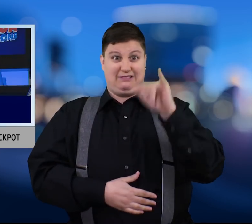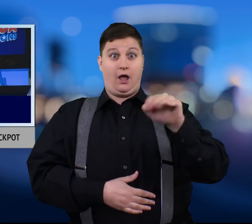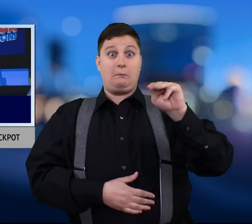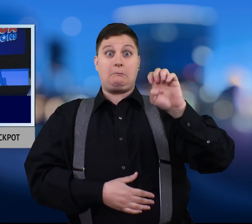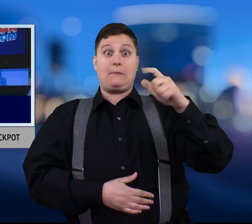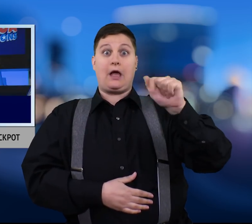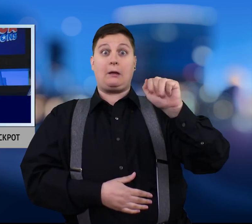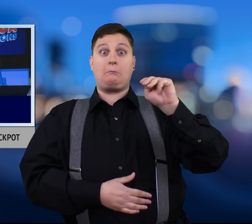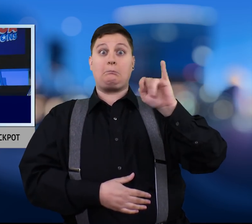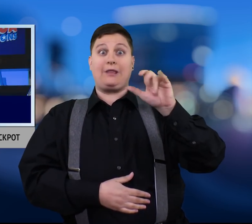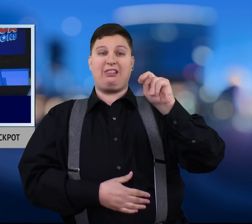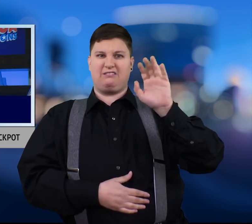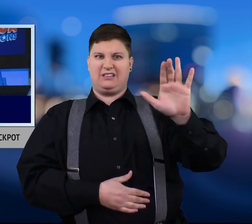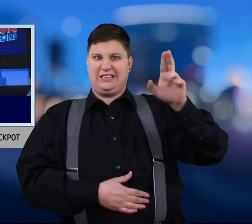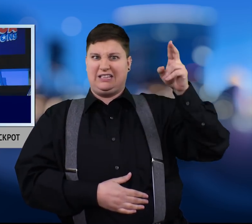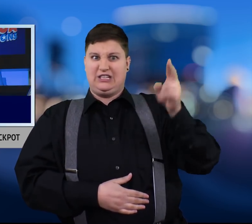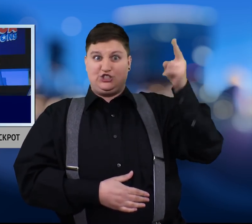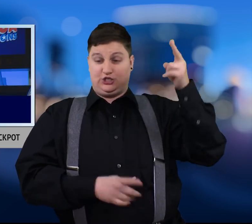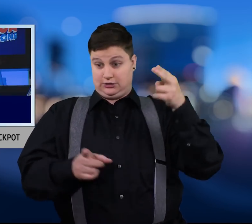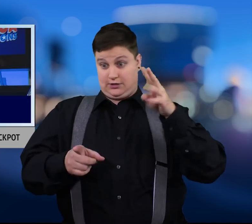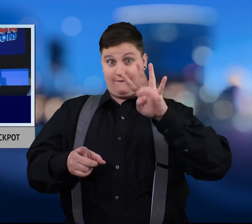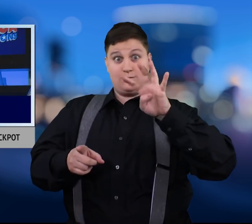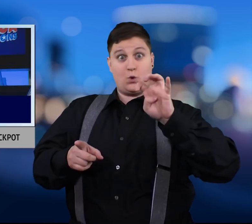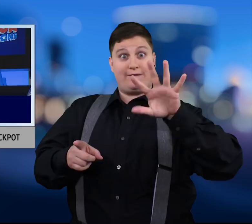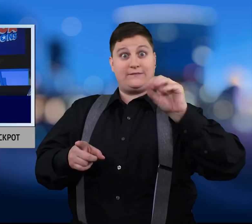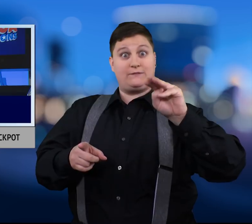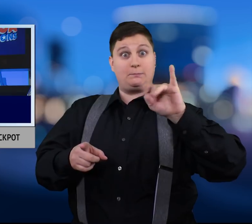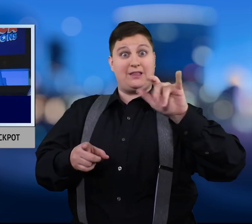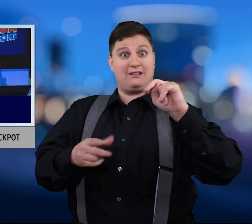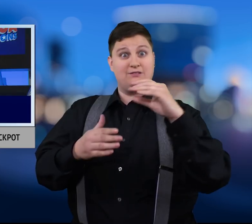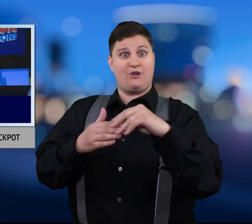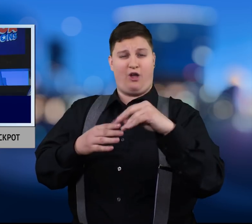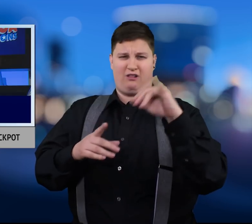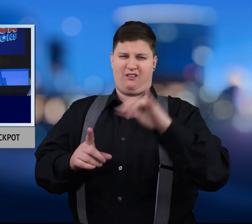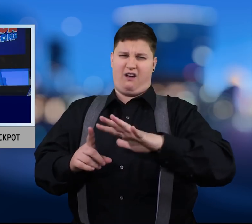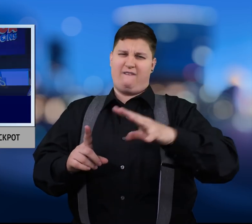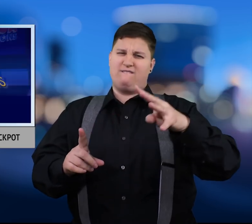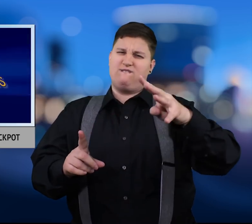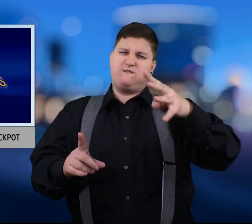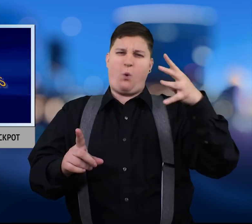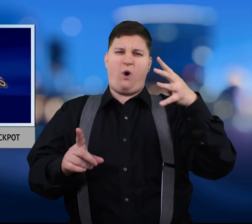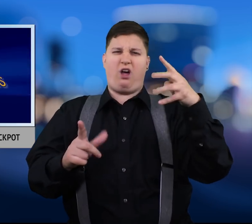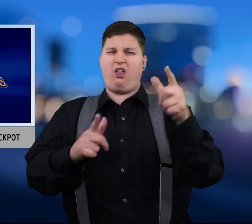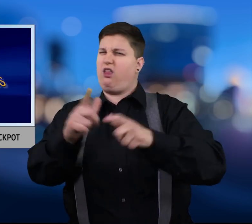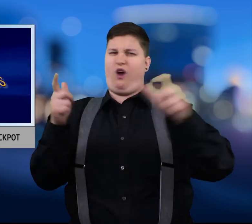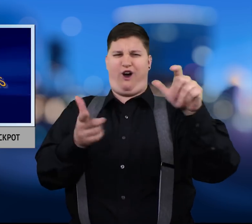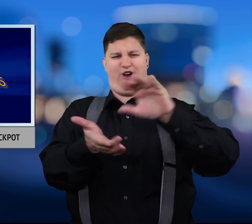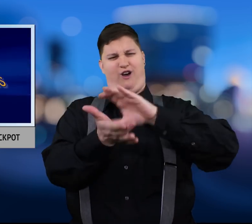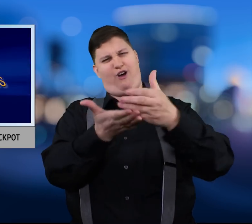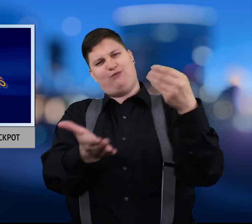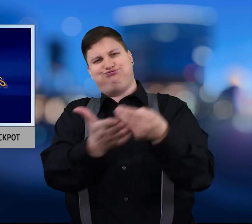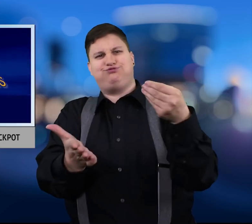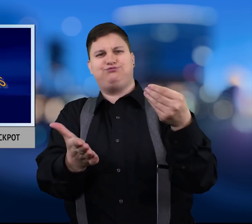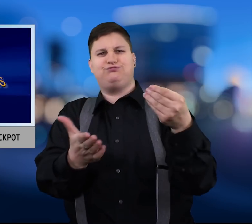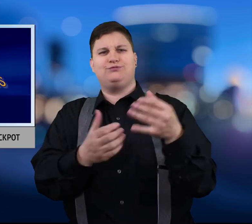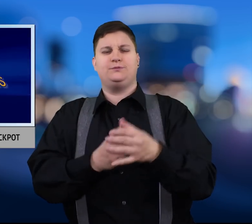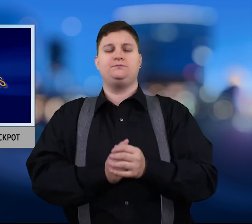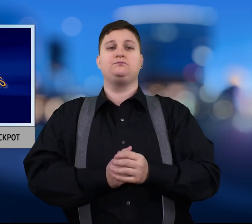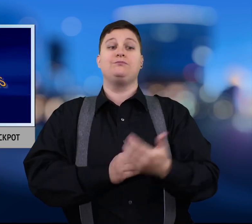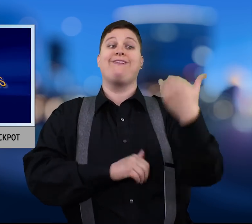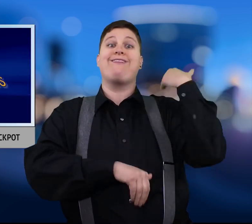That represents the fourth largest amount in Mega Millions history.